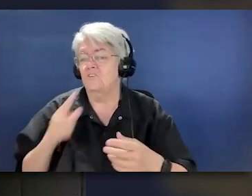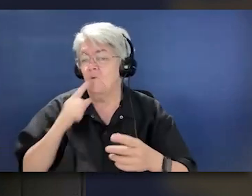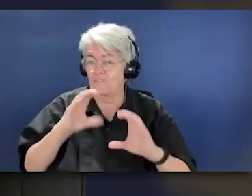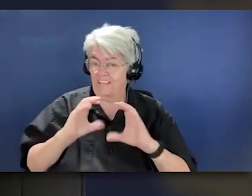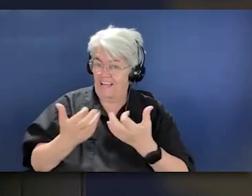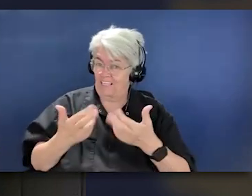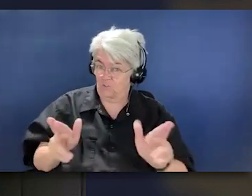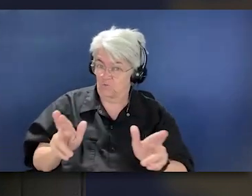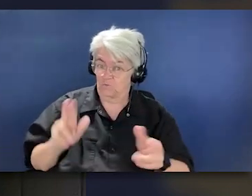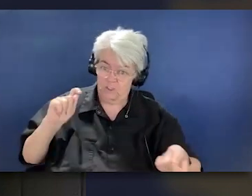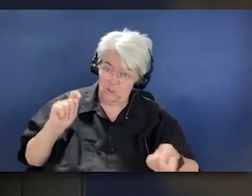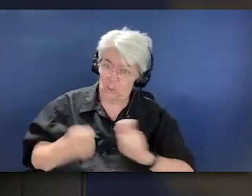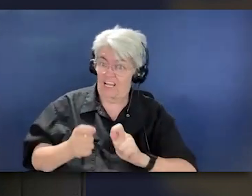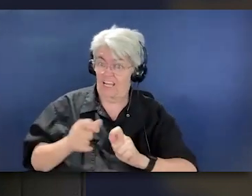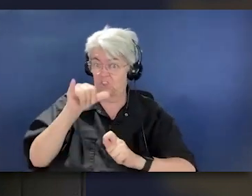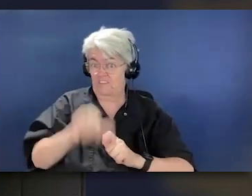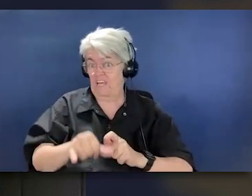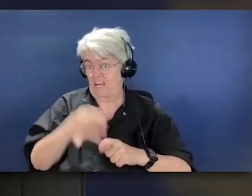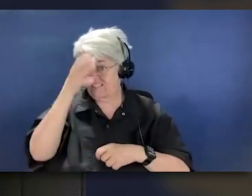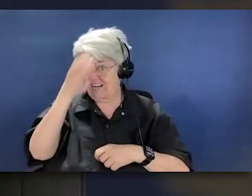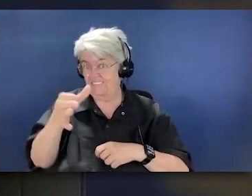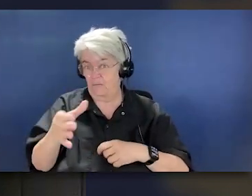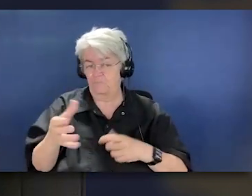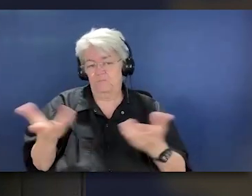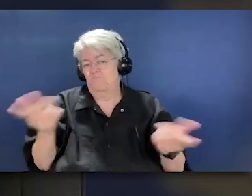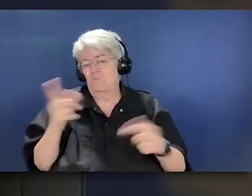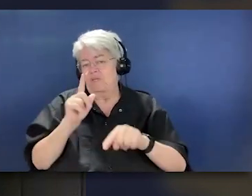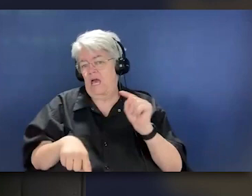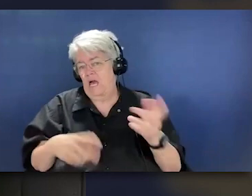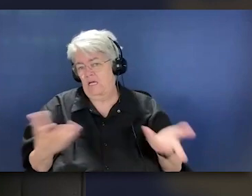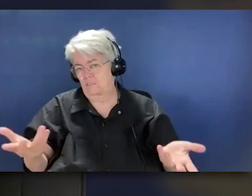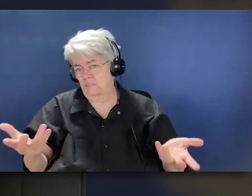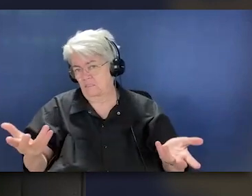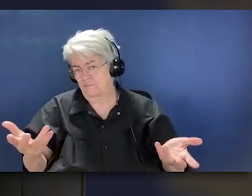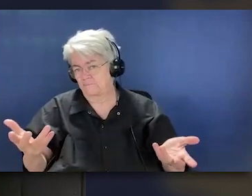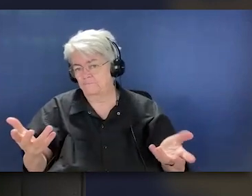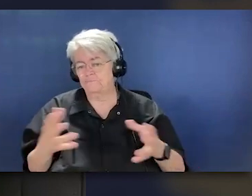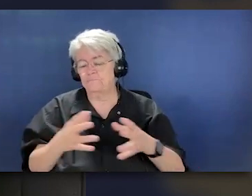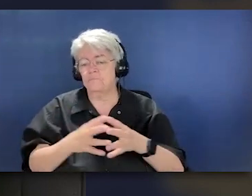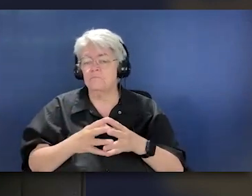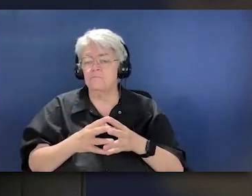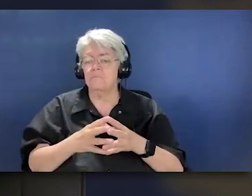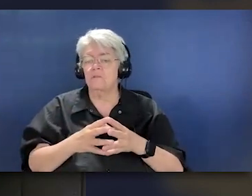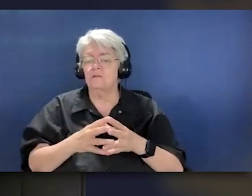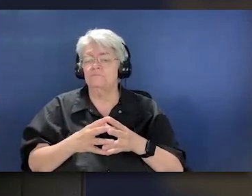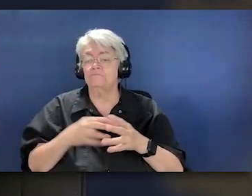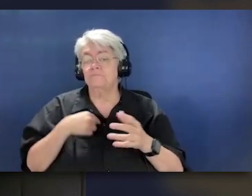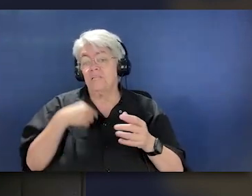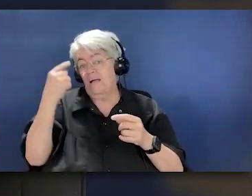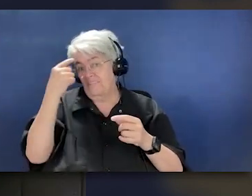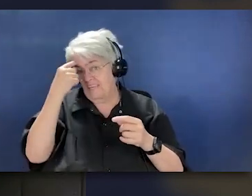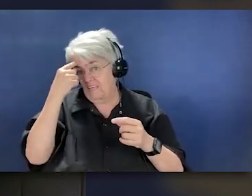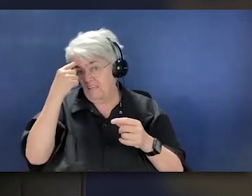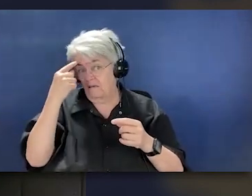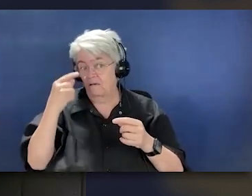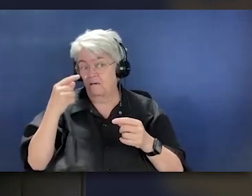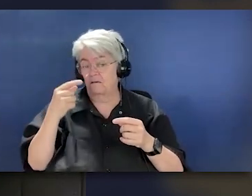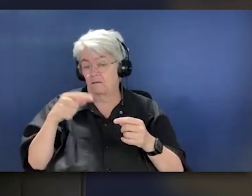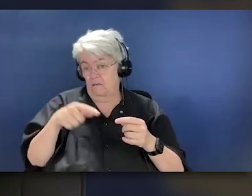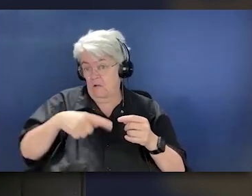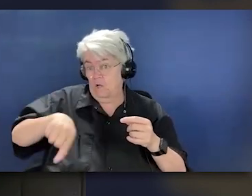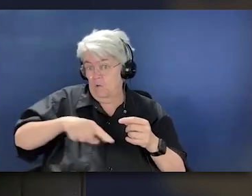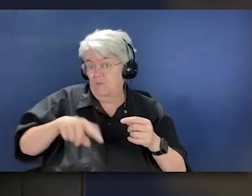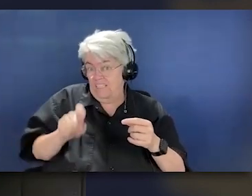change that conversation entirely. I think that we need to recognize the situation that our students